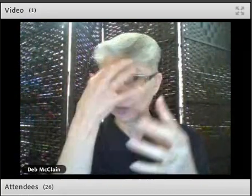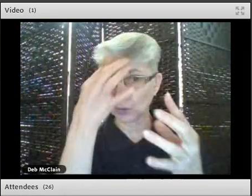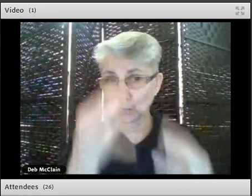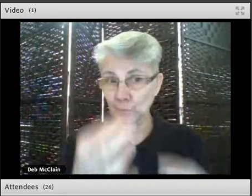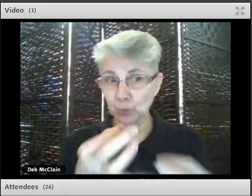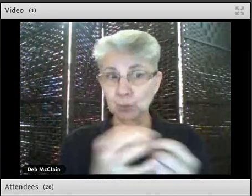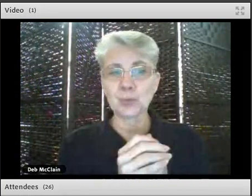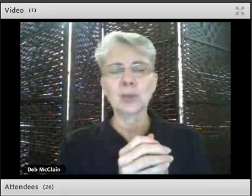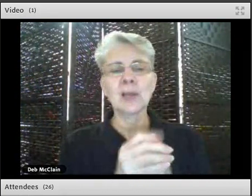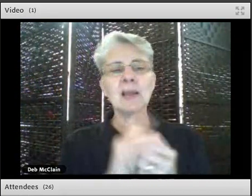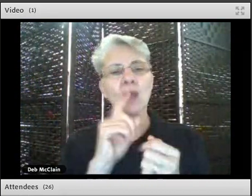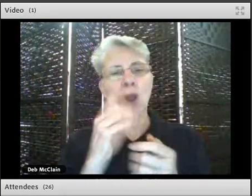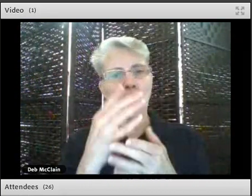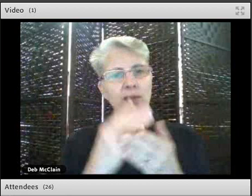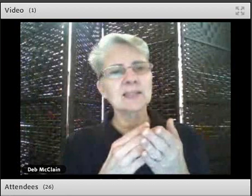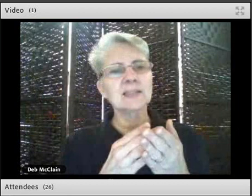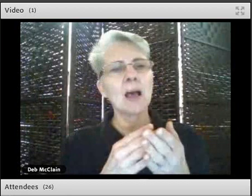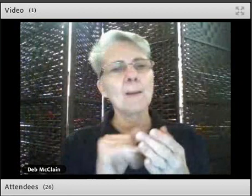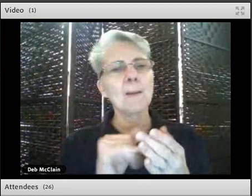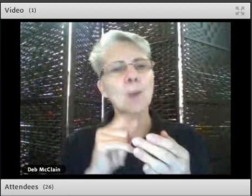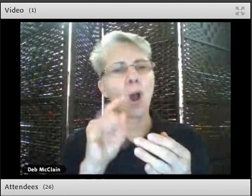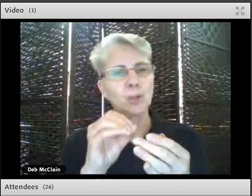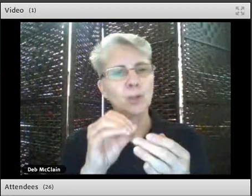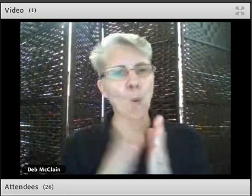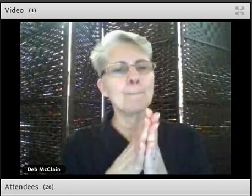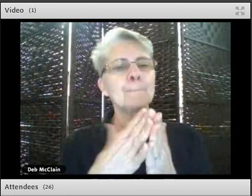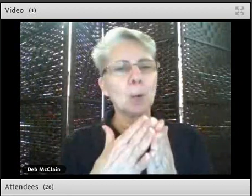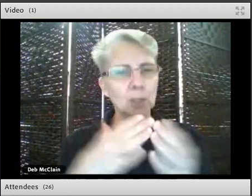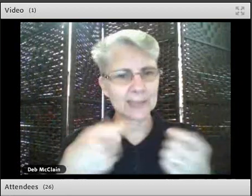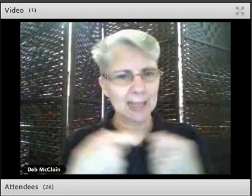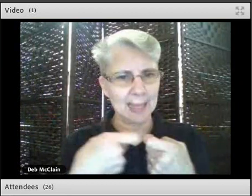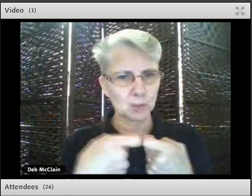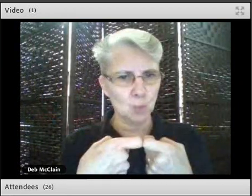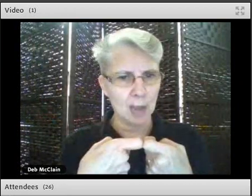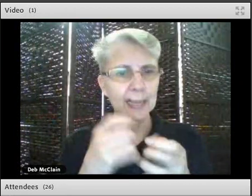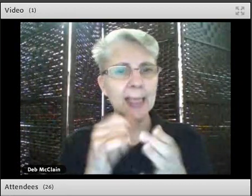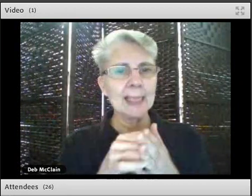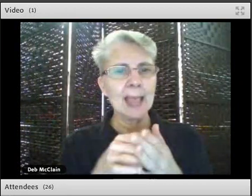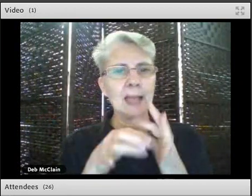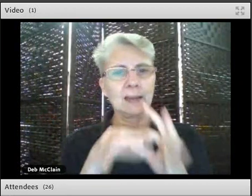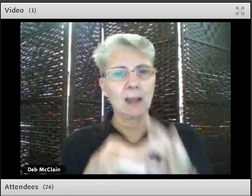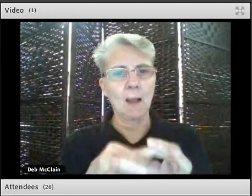So that could be important information to include if it is more than one. For Playaways...